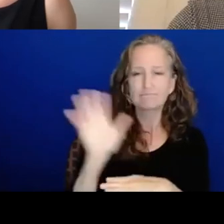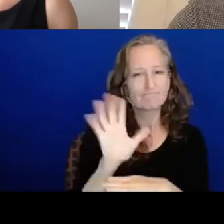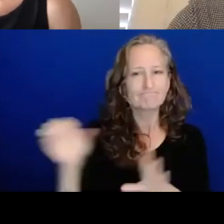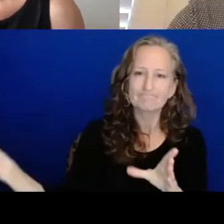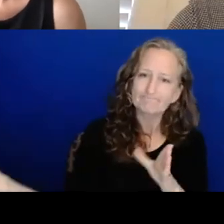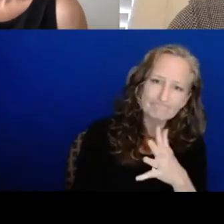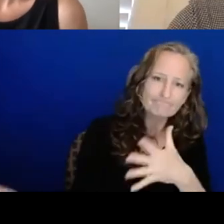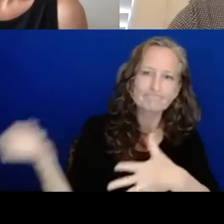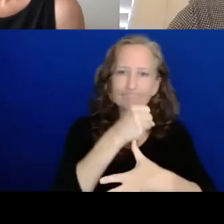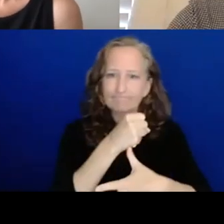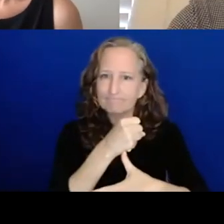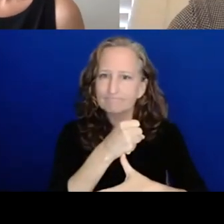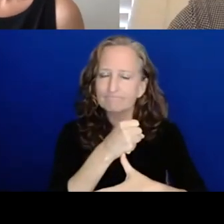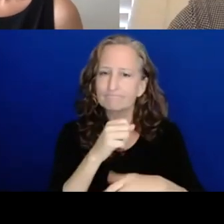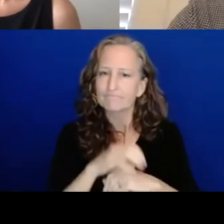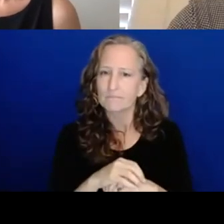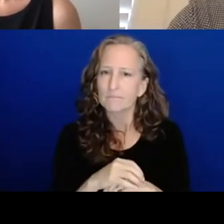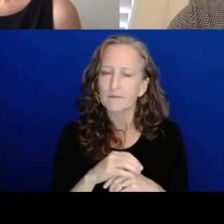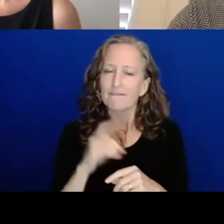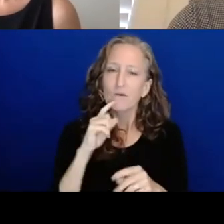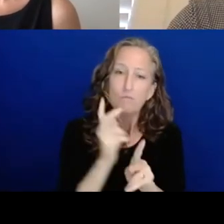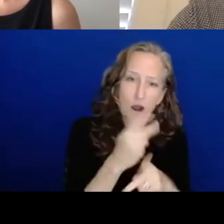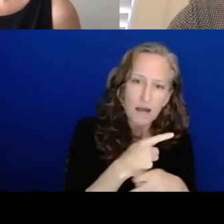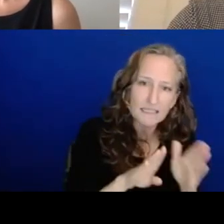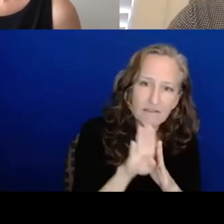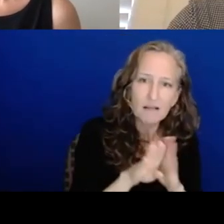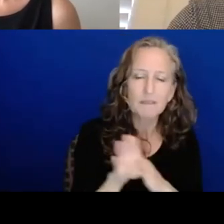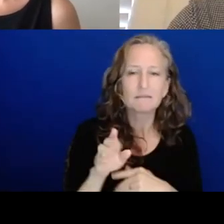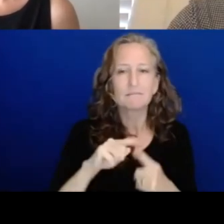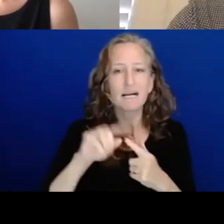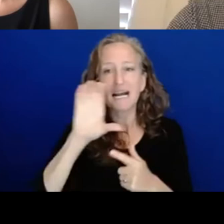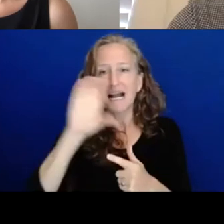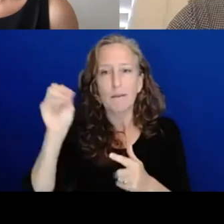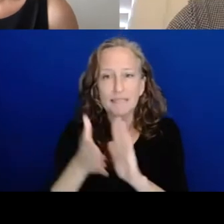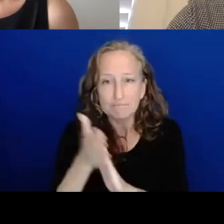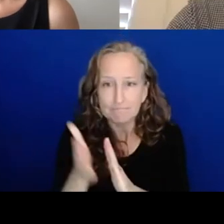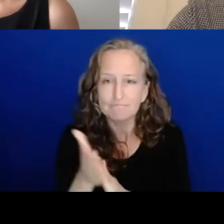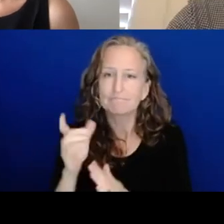those other things. I'm choosing to look at it that way. I am also terrified that we will